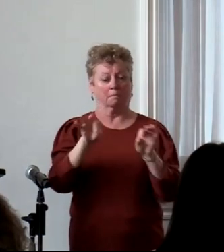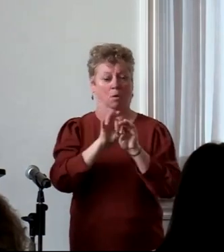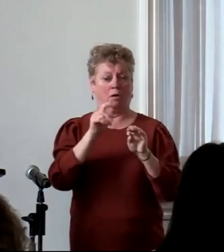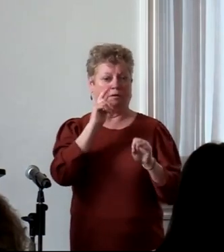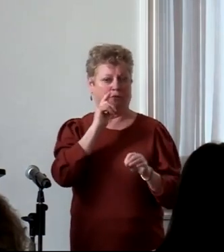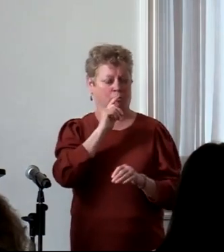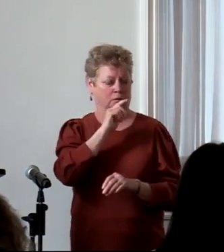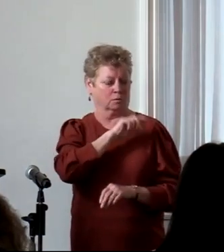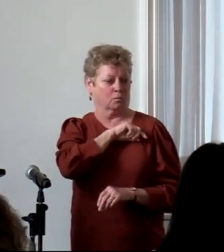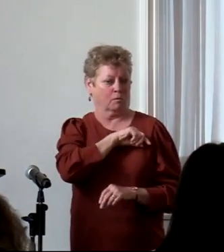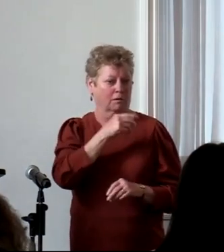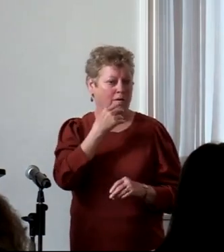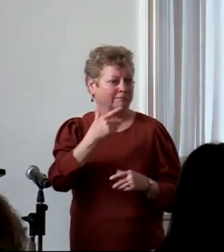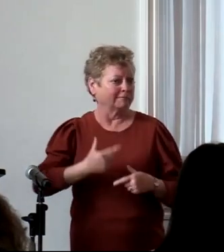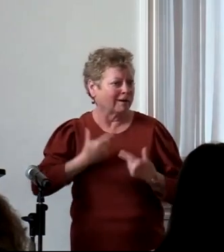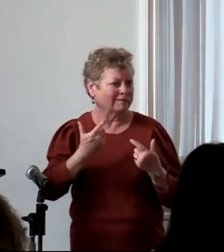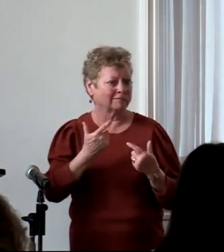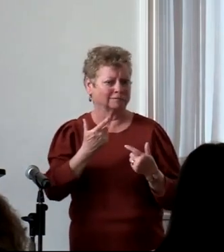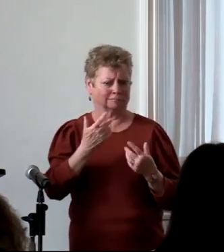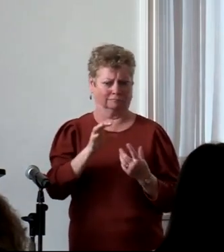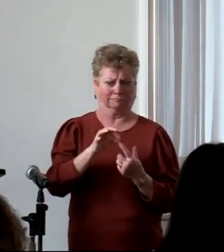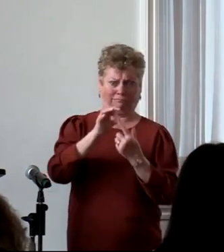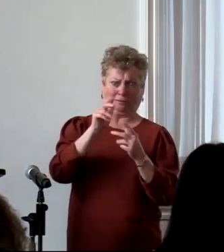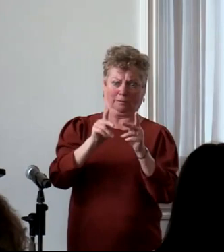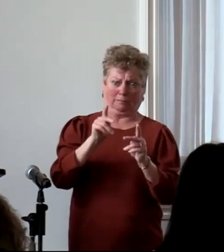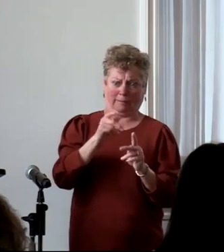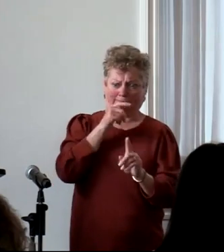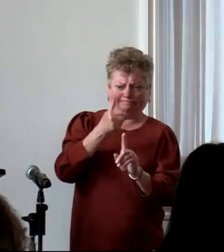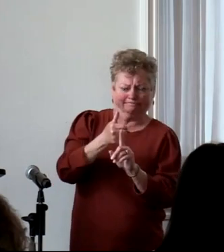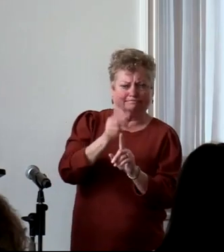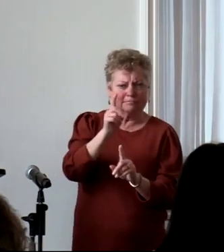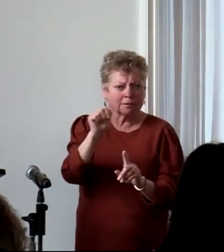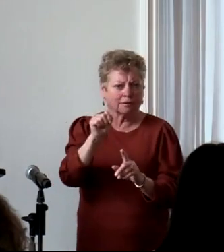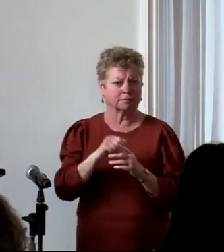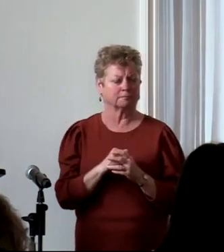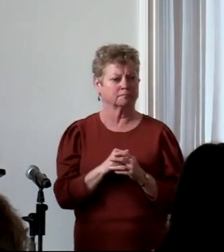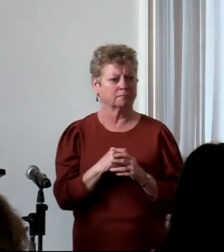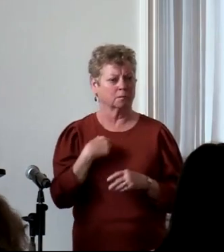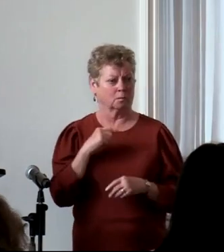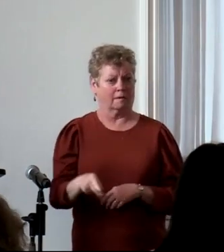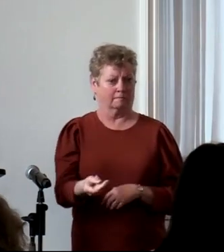especially with persons with disabilities. We have two of our partners here today.